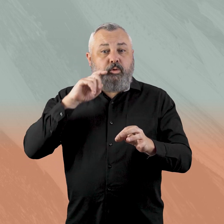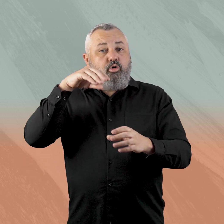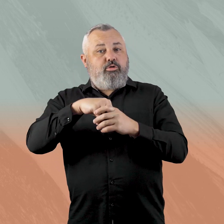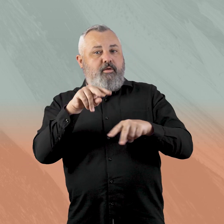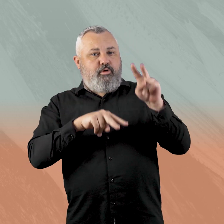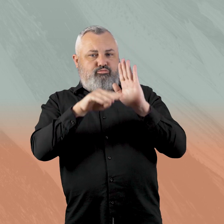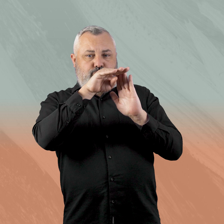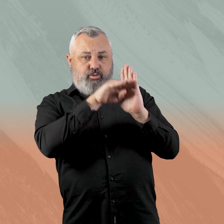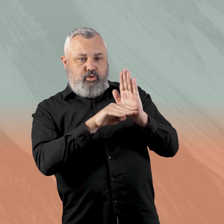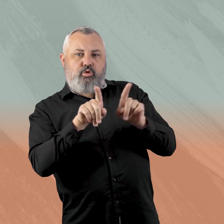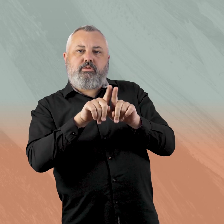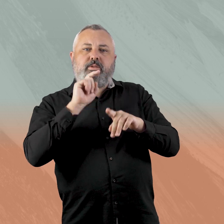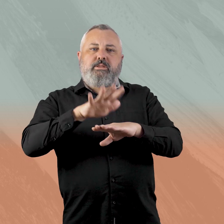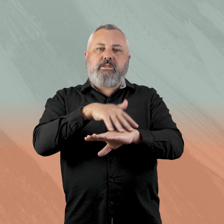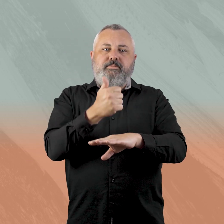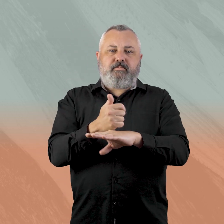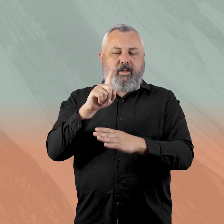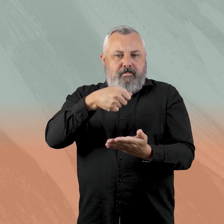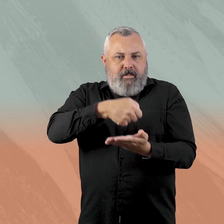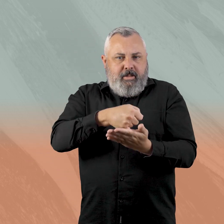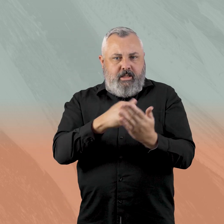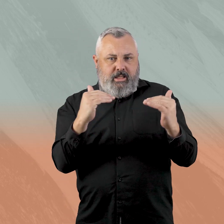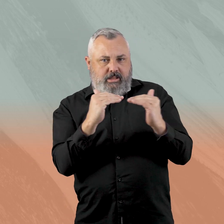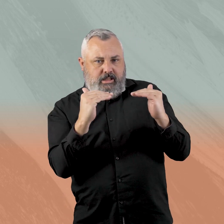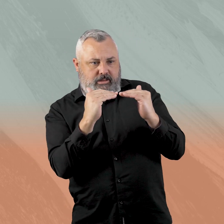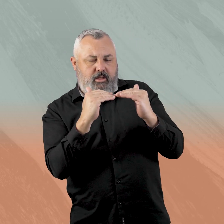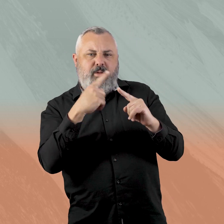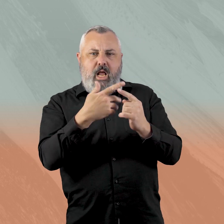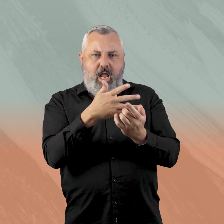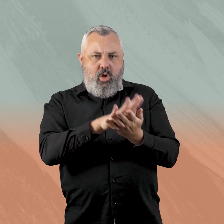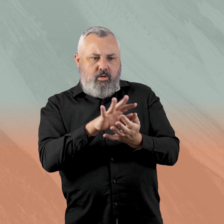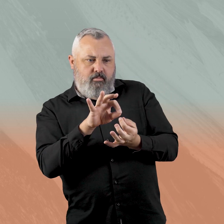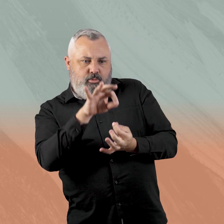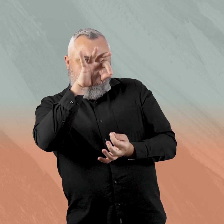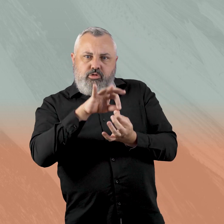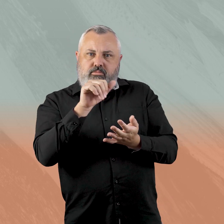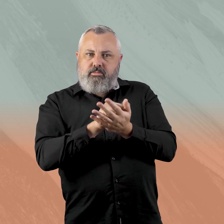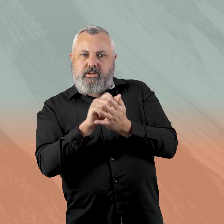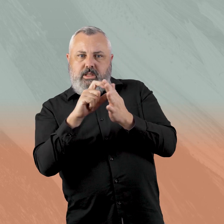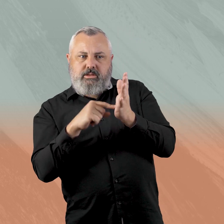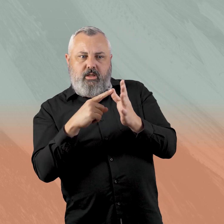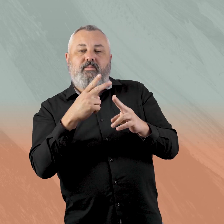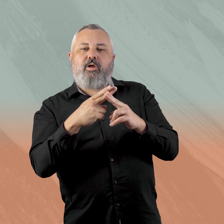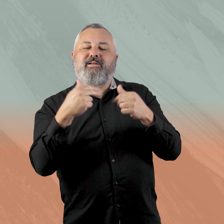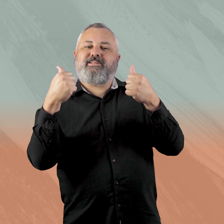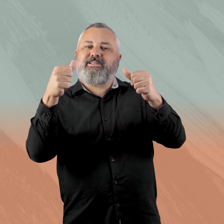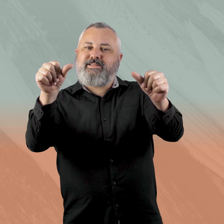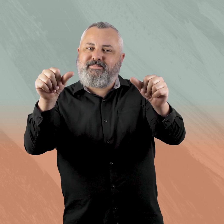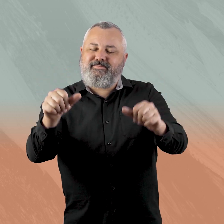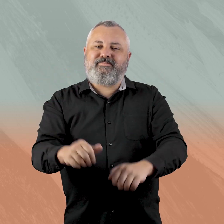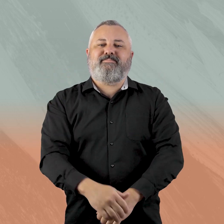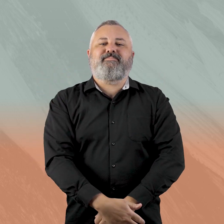including defining evaluation principles and identifying critical baseline data points and measures of success.